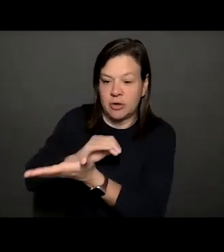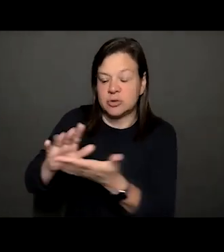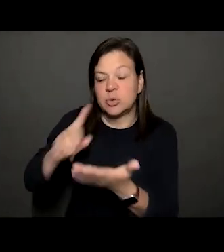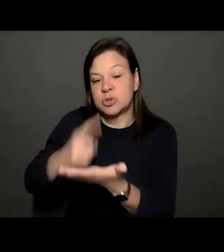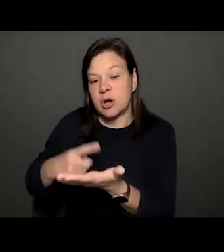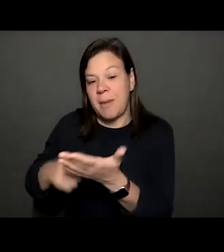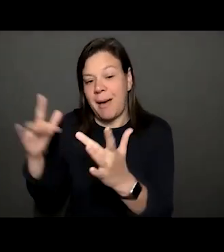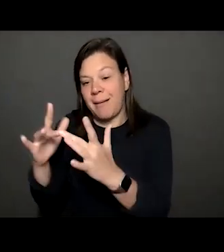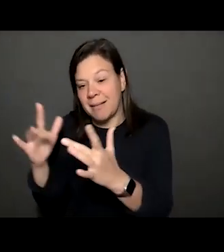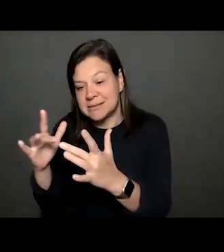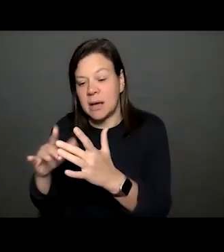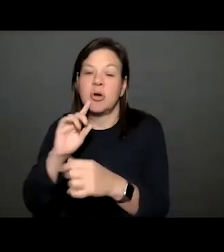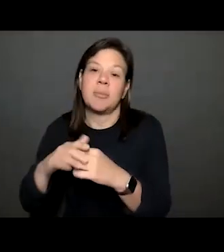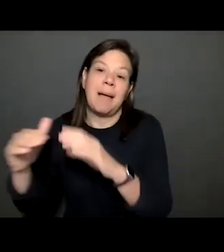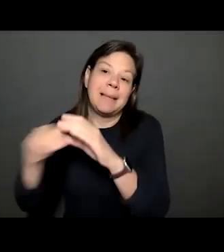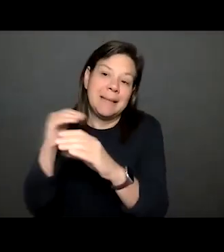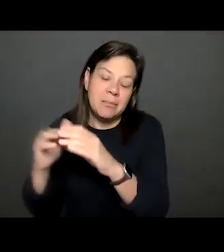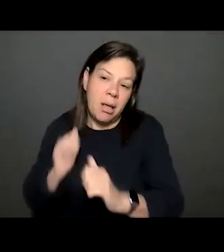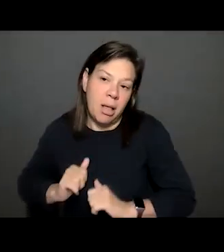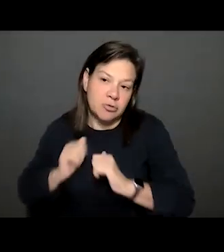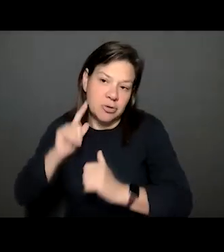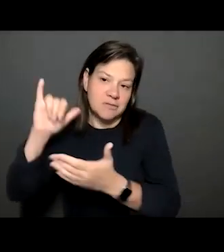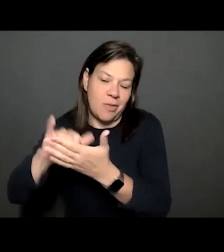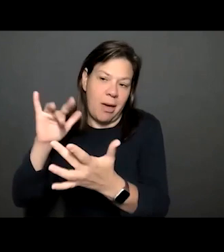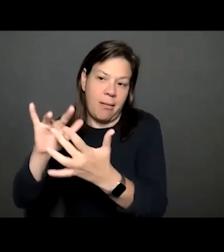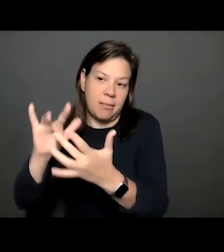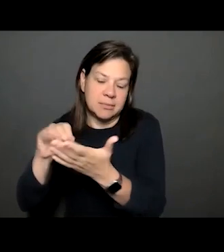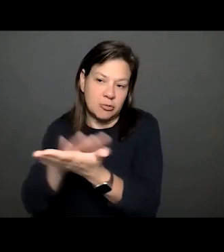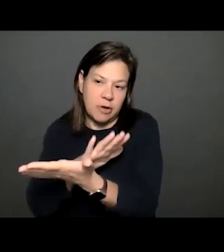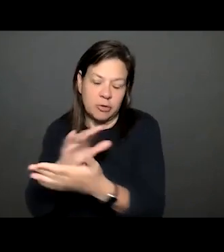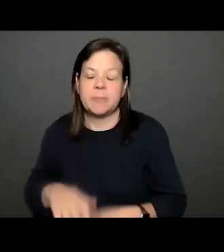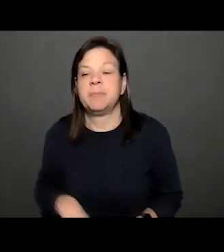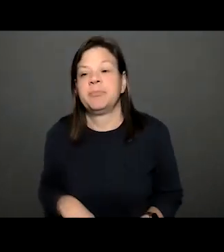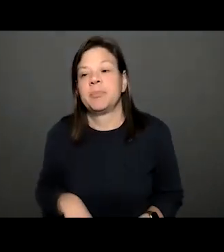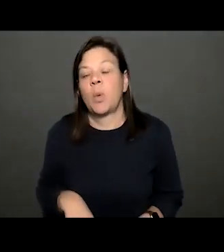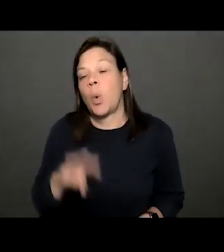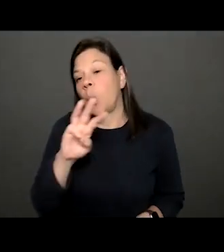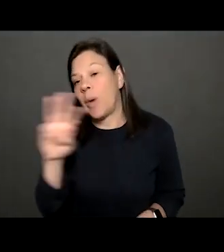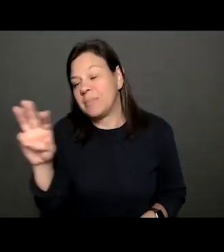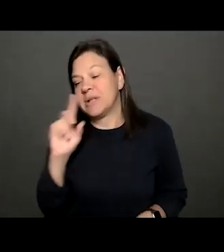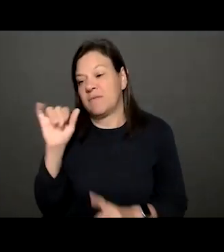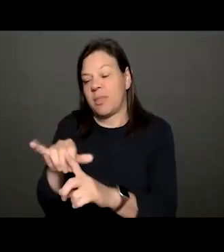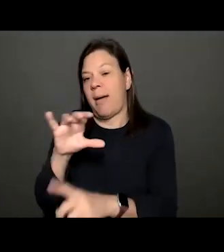ADDRESS ON THAT CONTACT RECORD OR FOR EXAMPLE THE WEBSITE OF A COMPANY. AGAIN IF TALKING ABOUT EVENT EXAMPLE, YOU CAN TALK